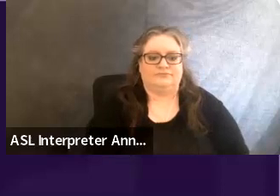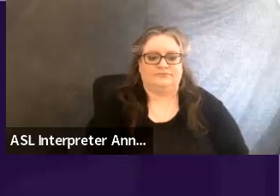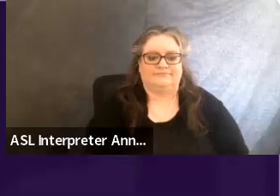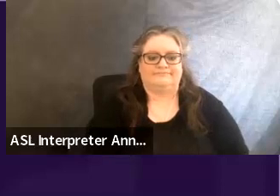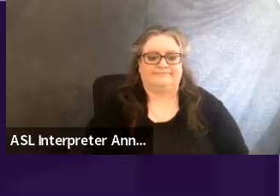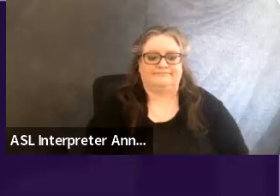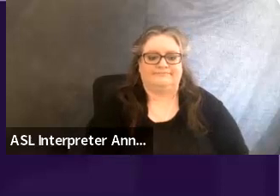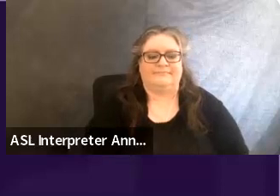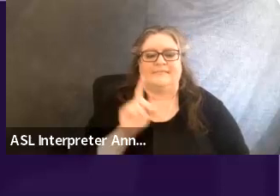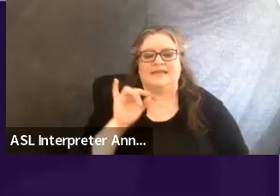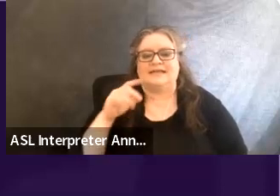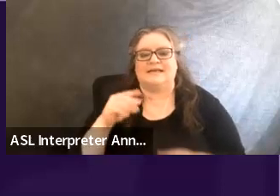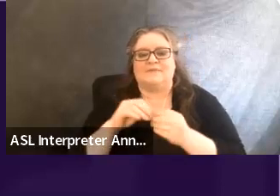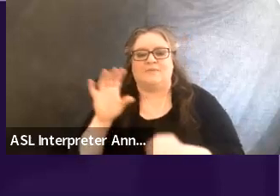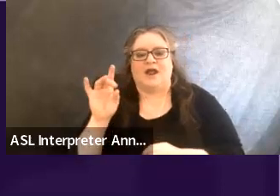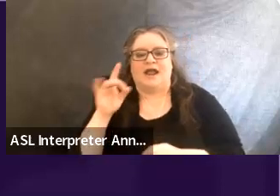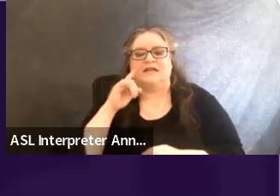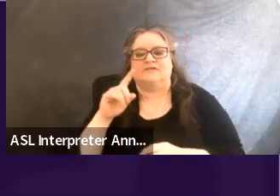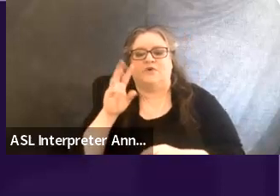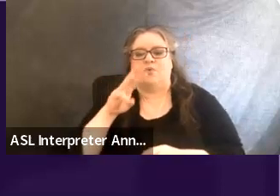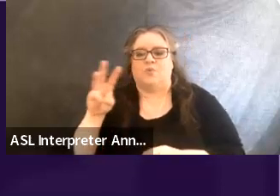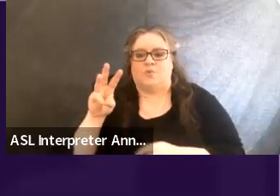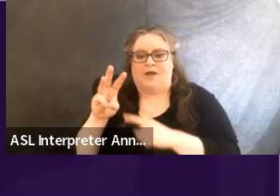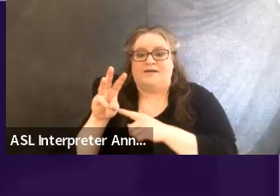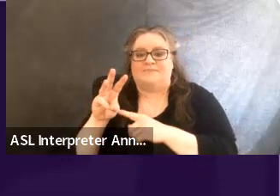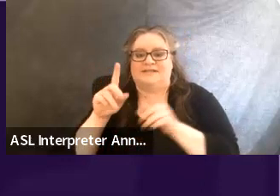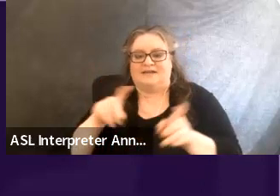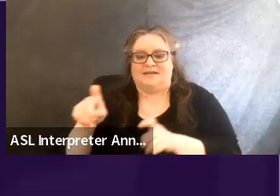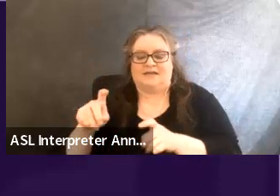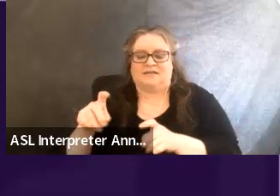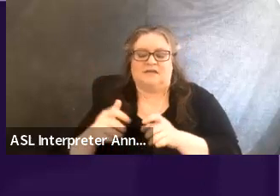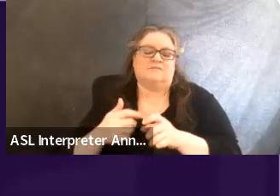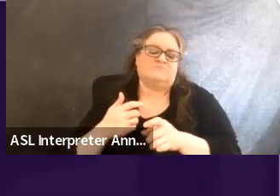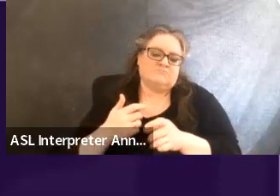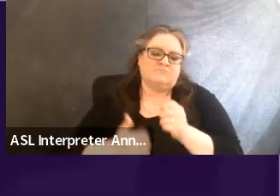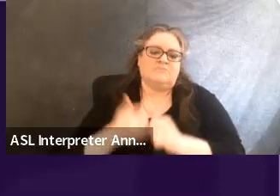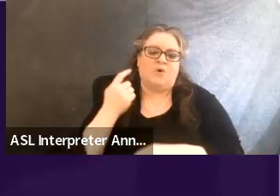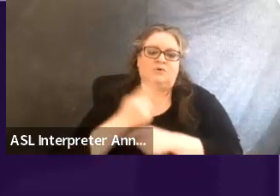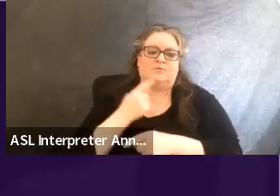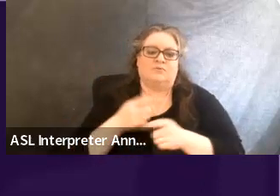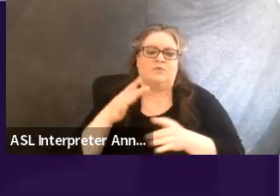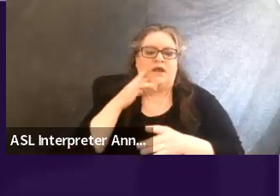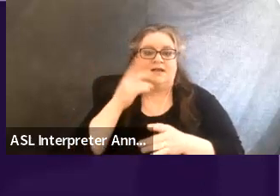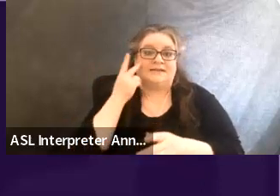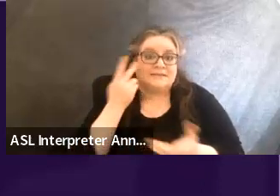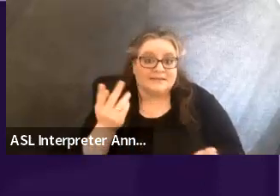Tip number eight is for website testing. So, the most practical way for you to see if your website is accessible